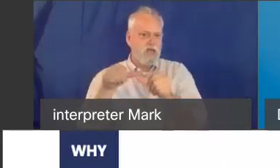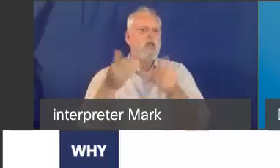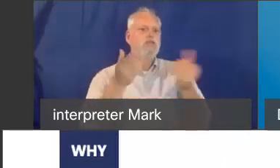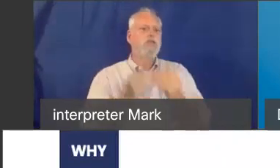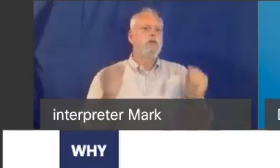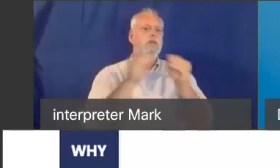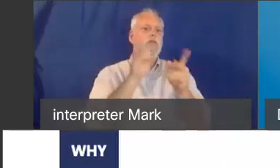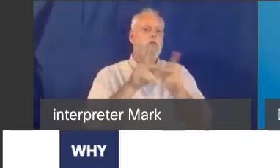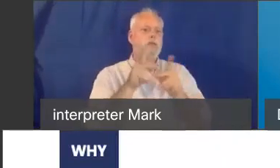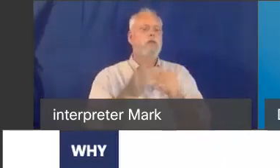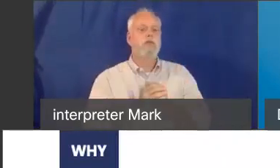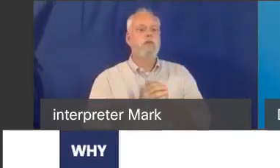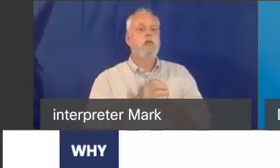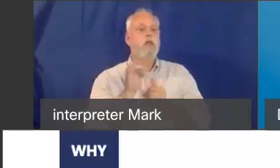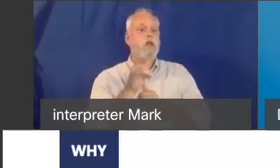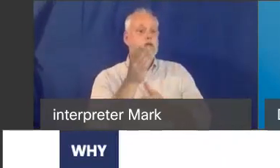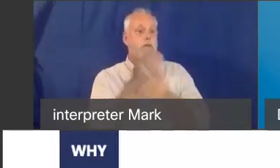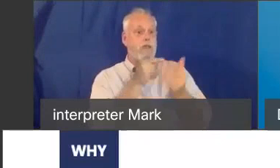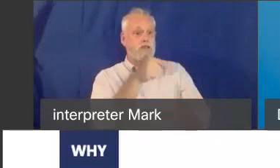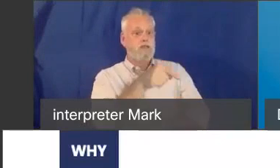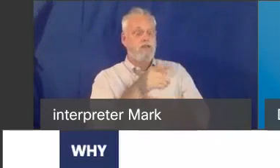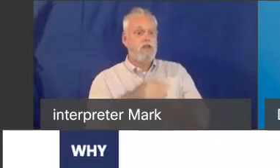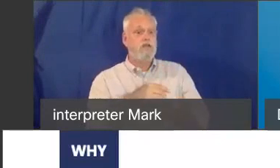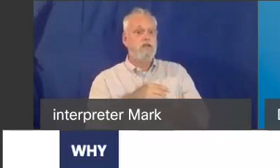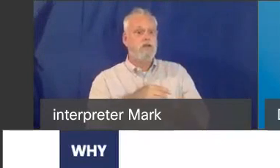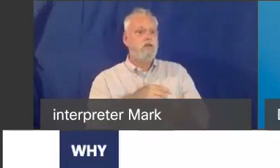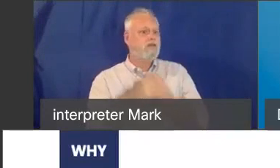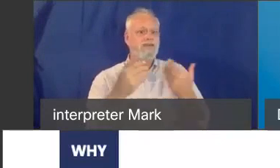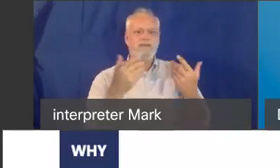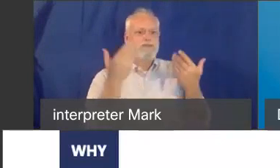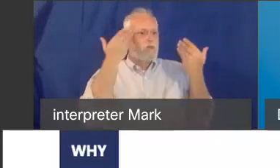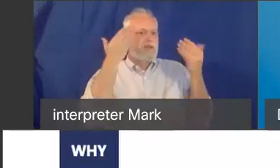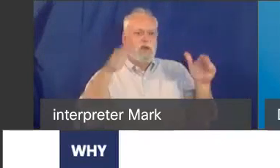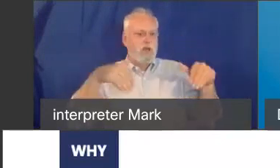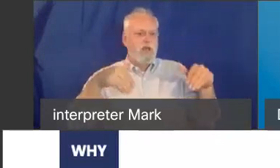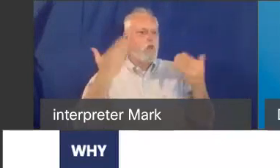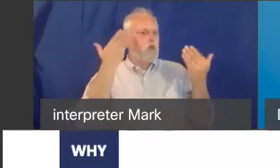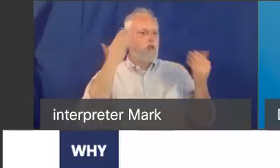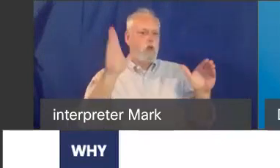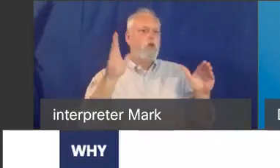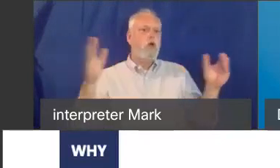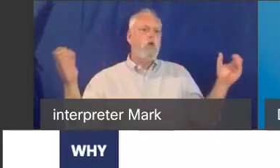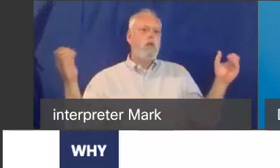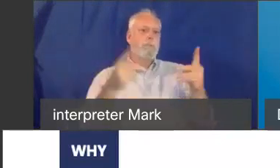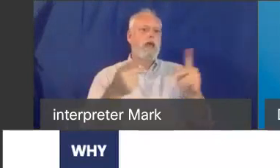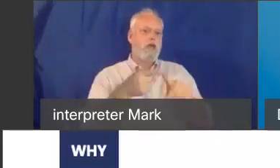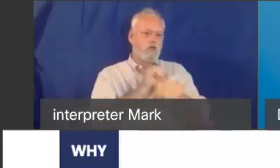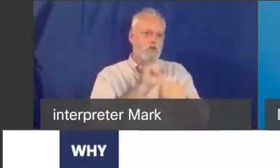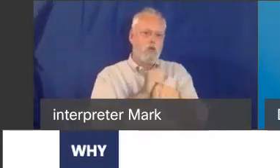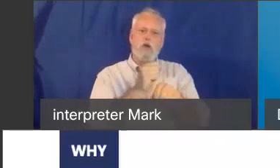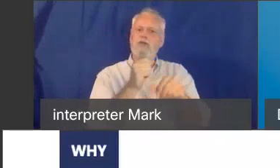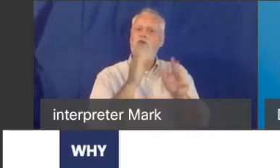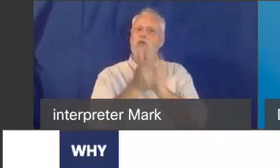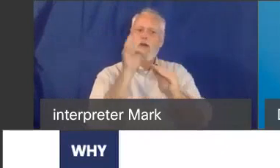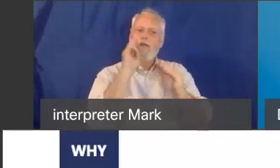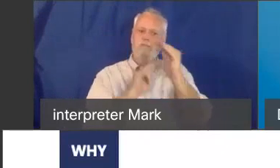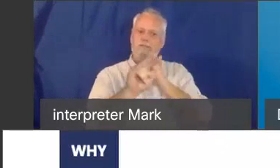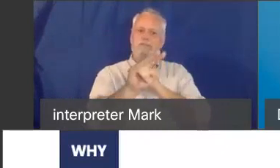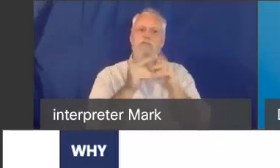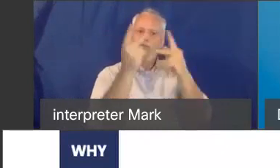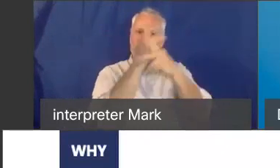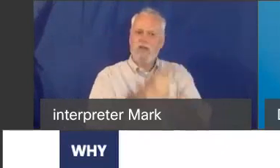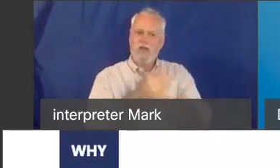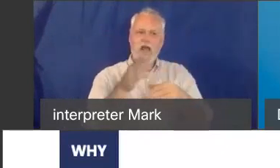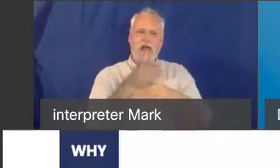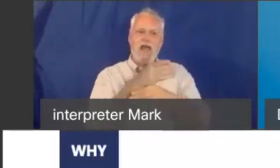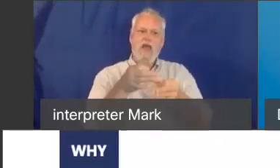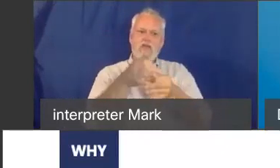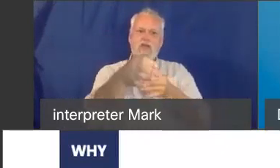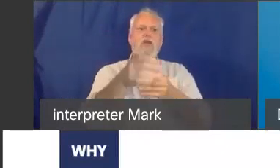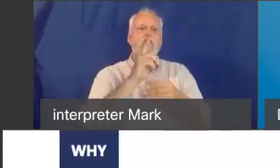And there's a, there's a piece of this that is great unknown, because we don't know what the return to work looks like. So, any of the traffic projections that we use to calculate those average delays will be really born out after the.